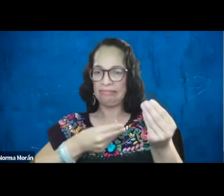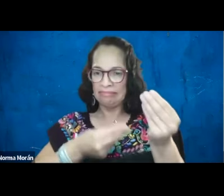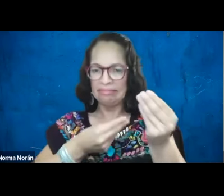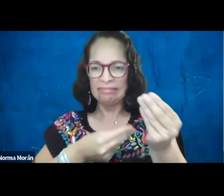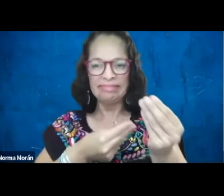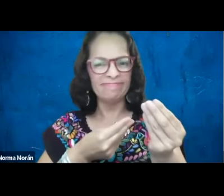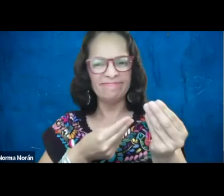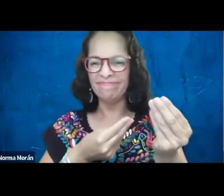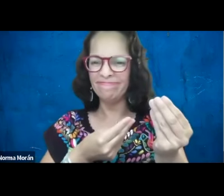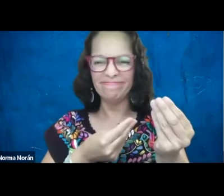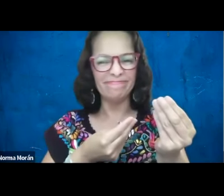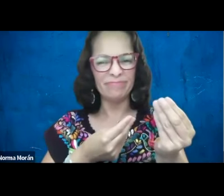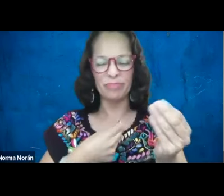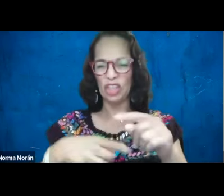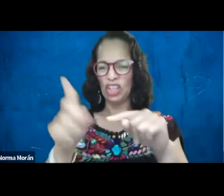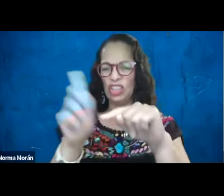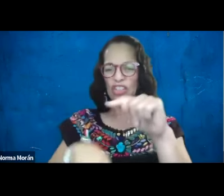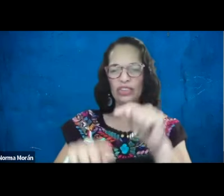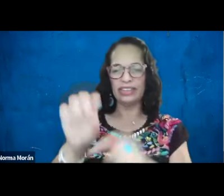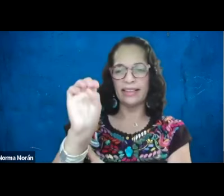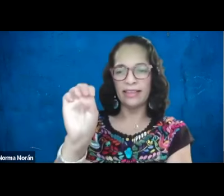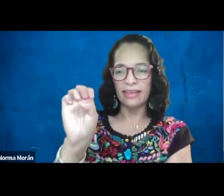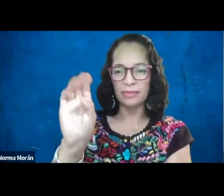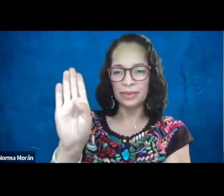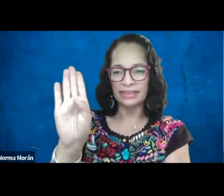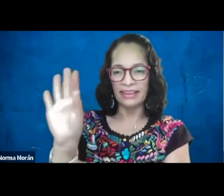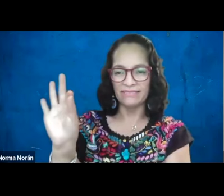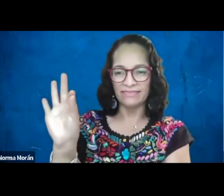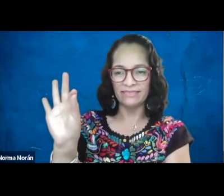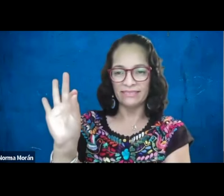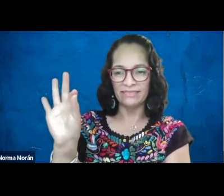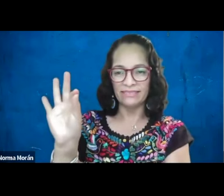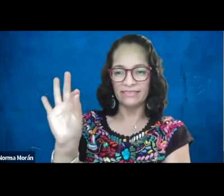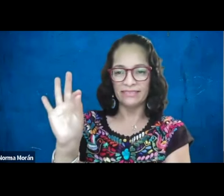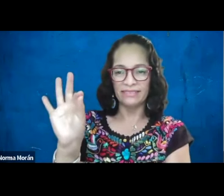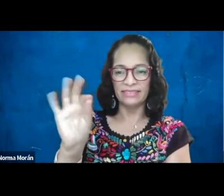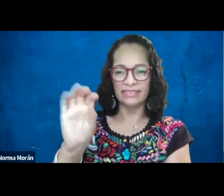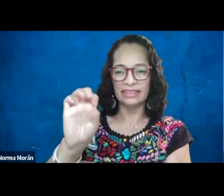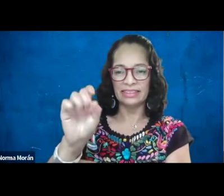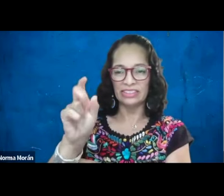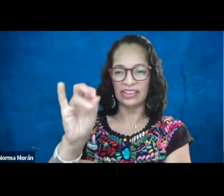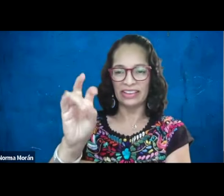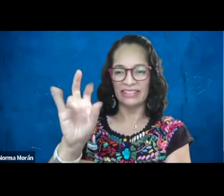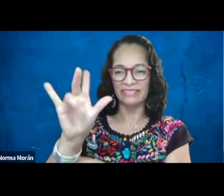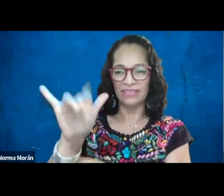But I was able to breastfeed. I couldn't exclusively breastfeed.